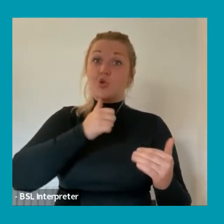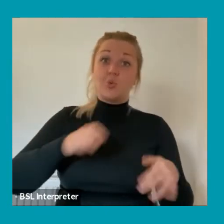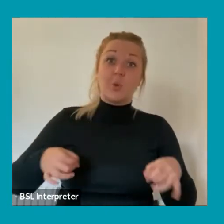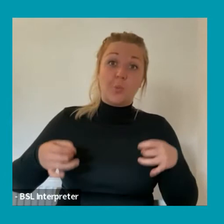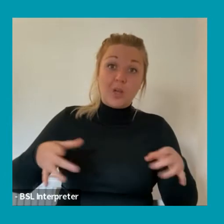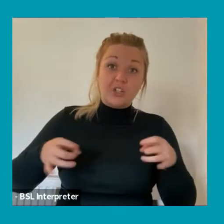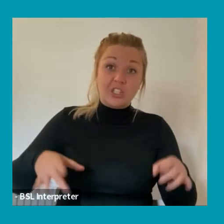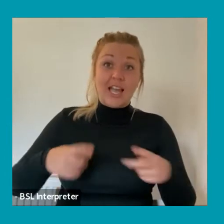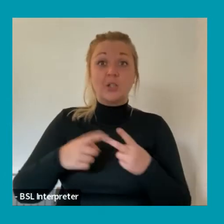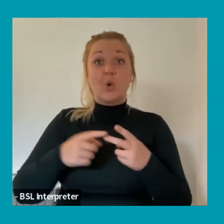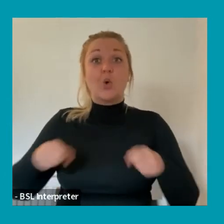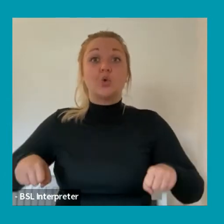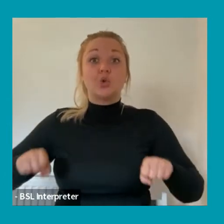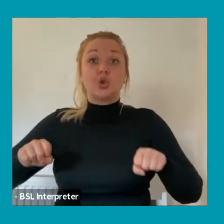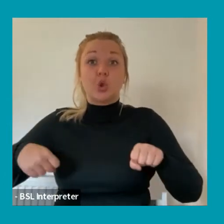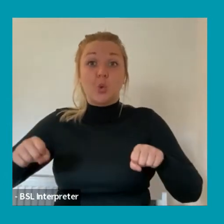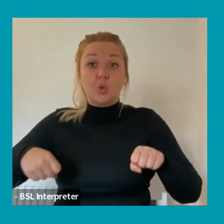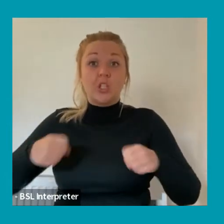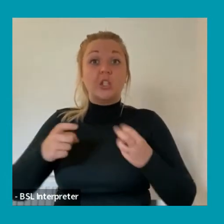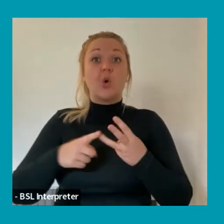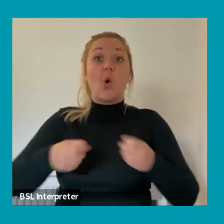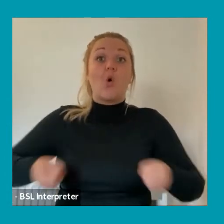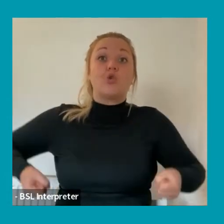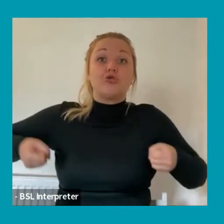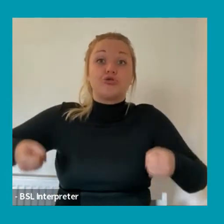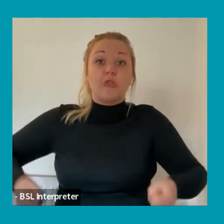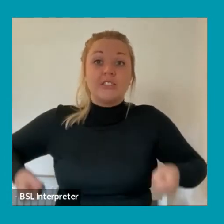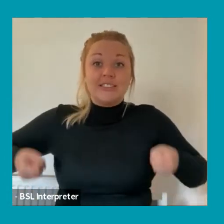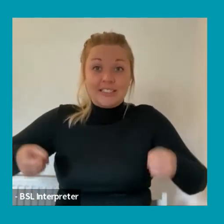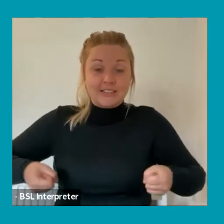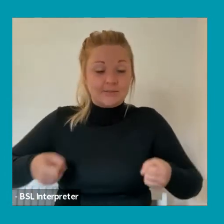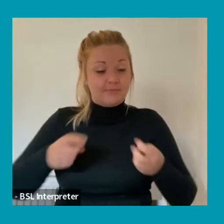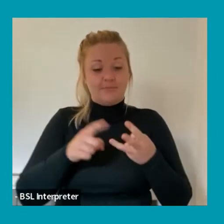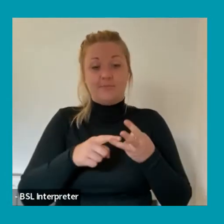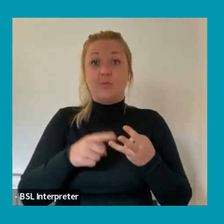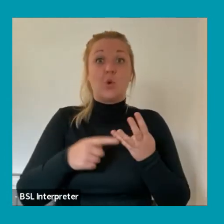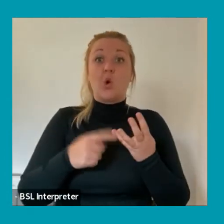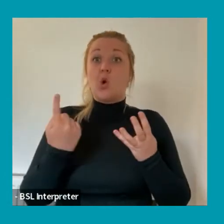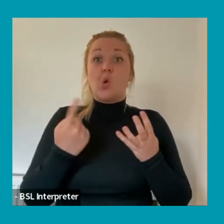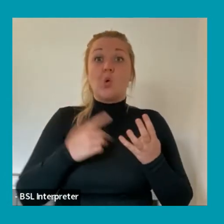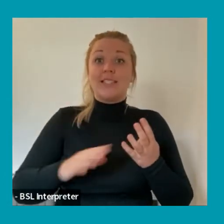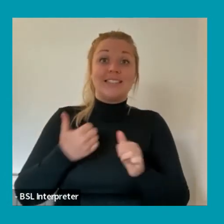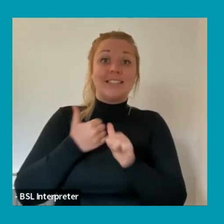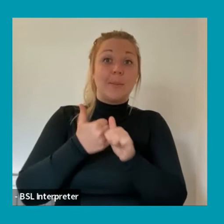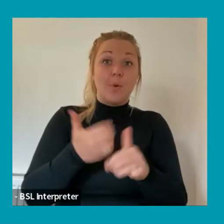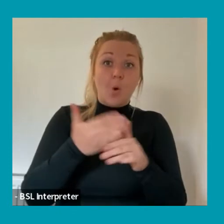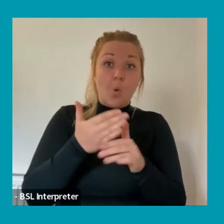crutches or support workers and sight and hearing loss.